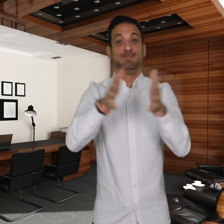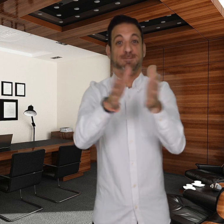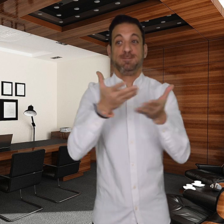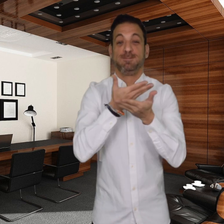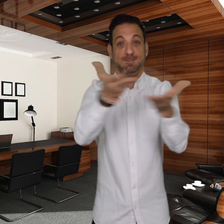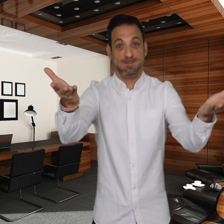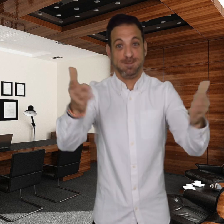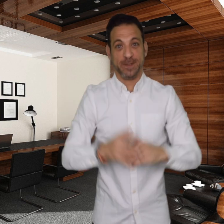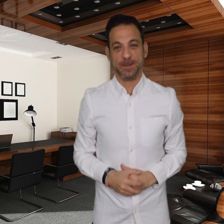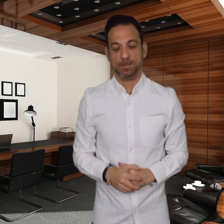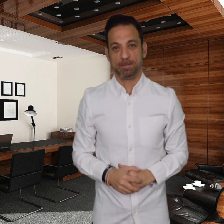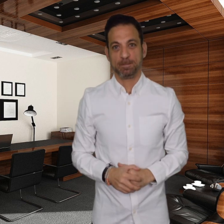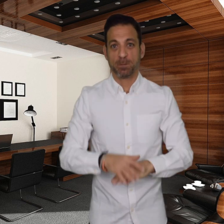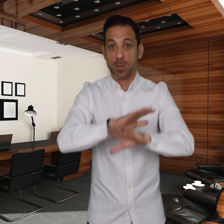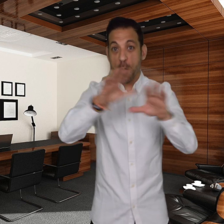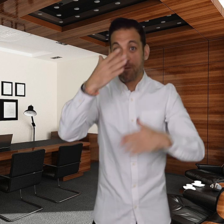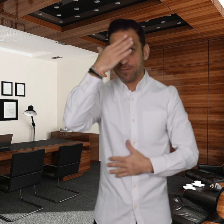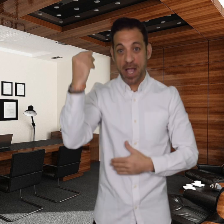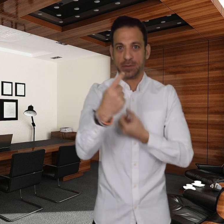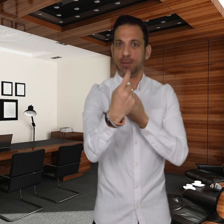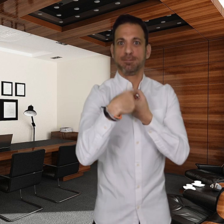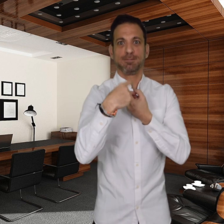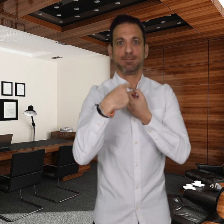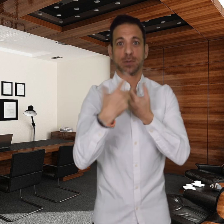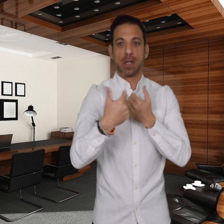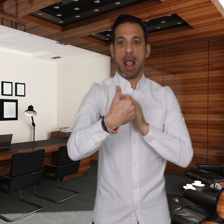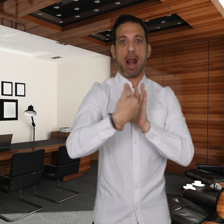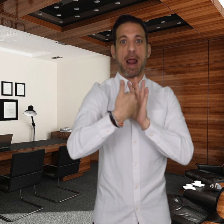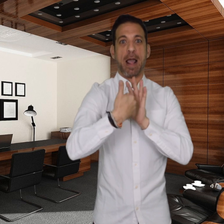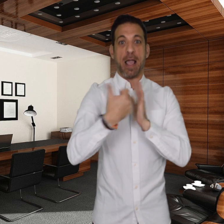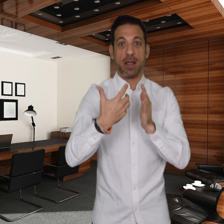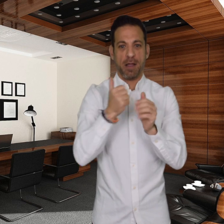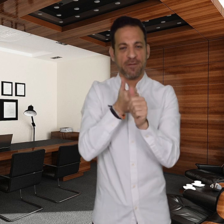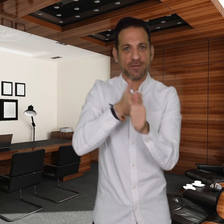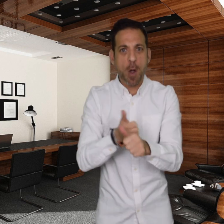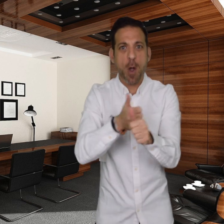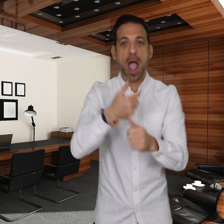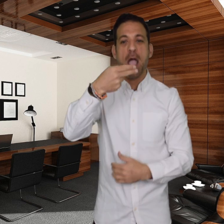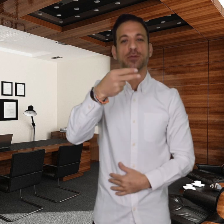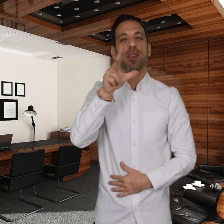Don’t forget to subscribe, like, and follow